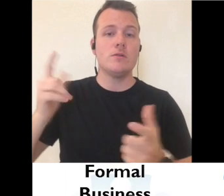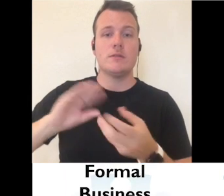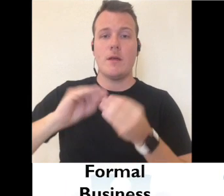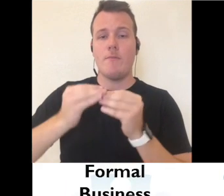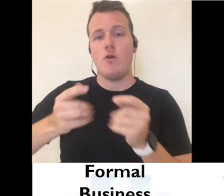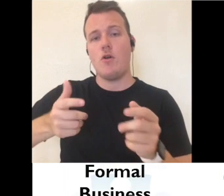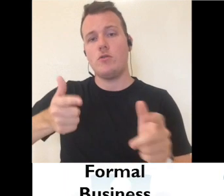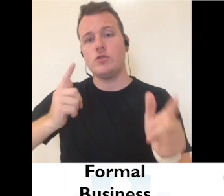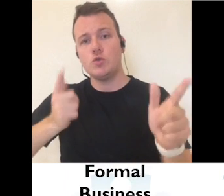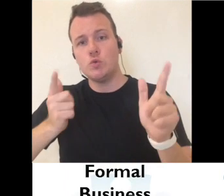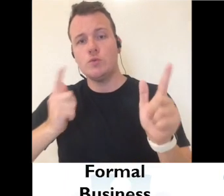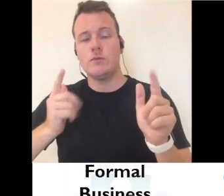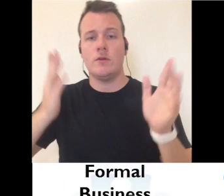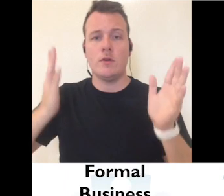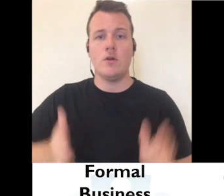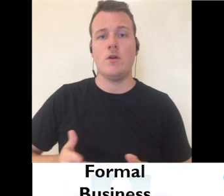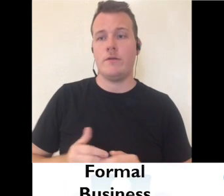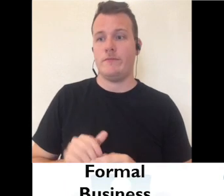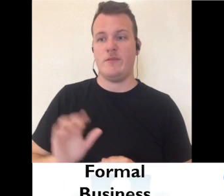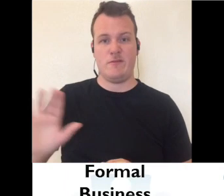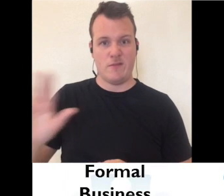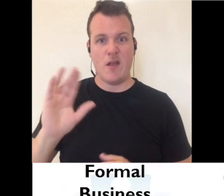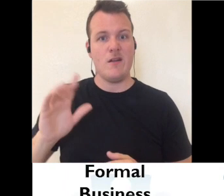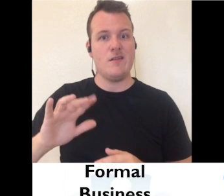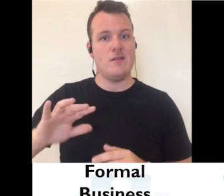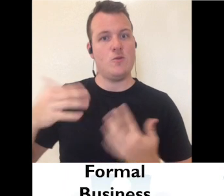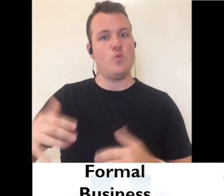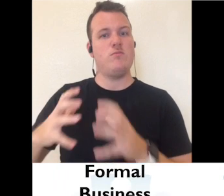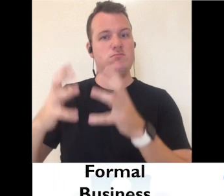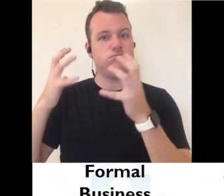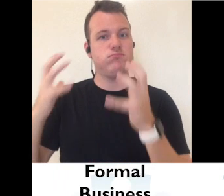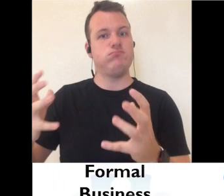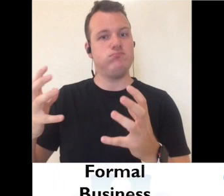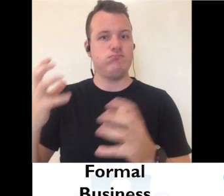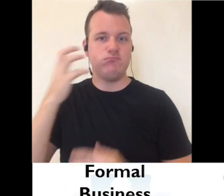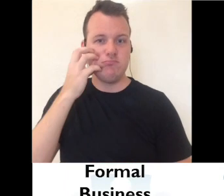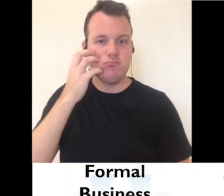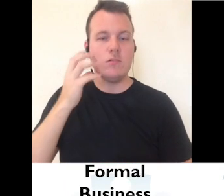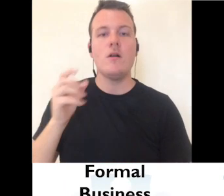that are hunters, or maybe there's a huge group of individuals that do something